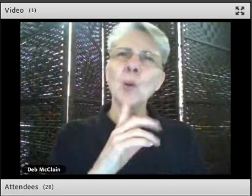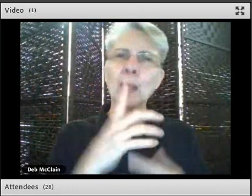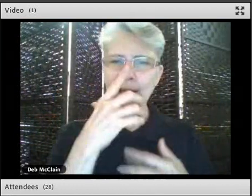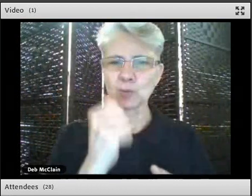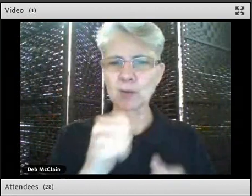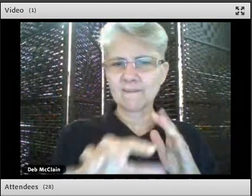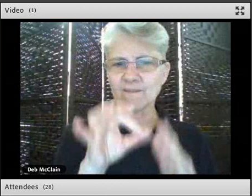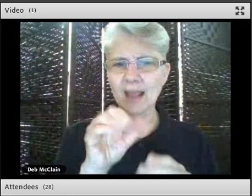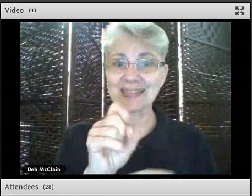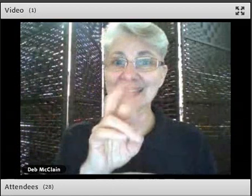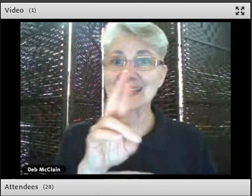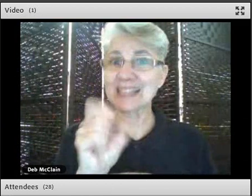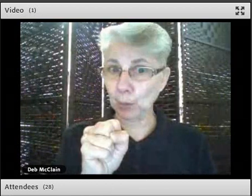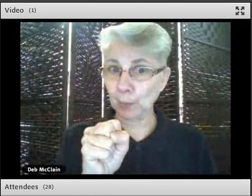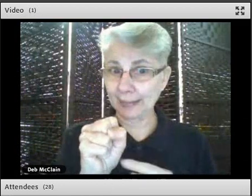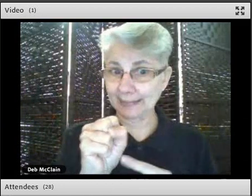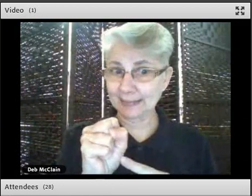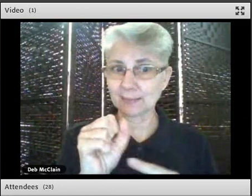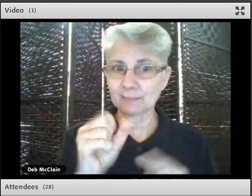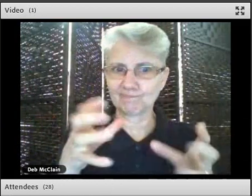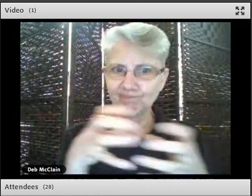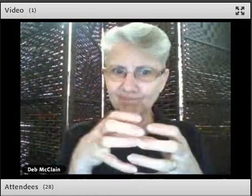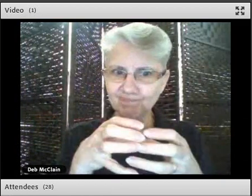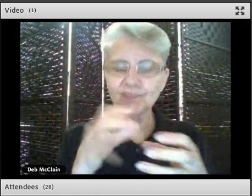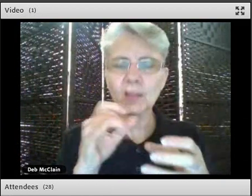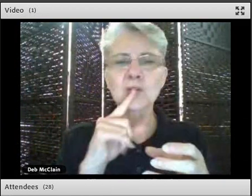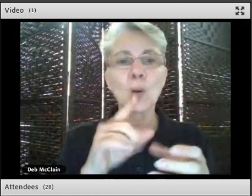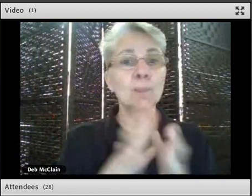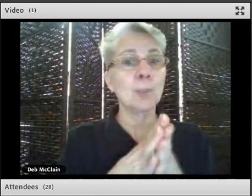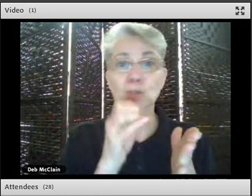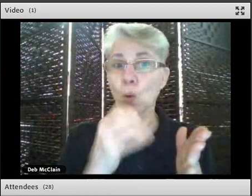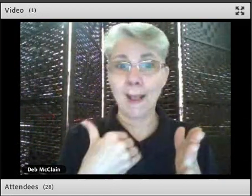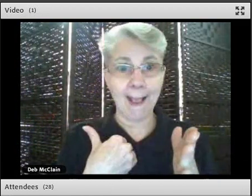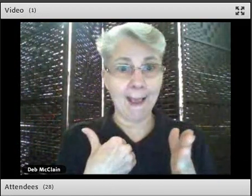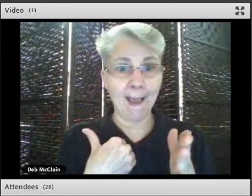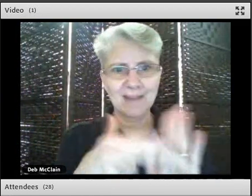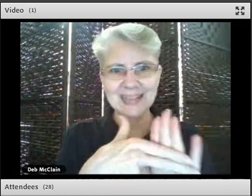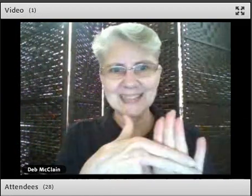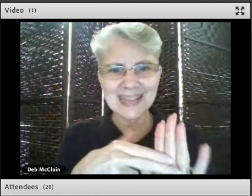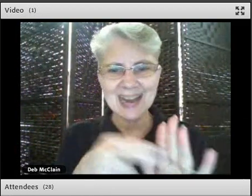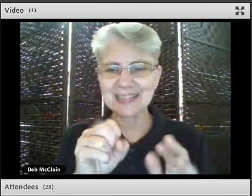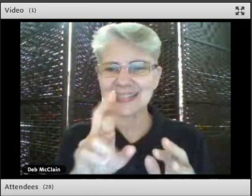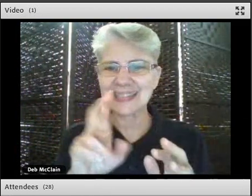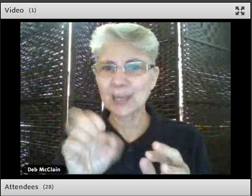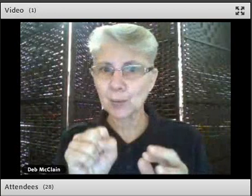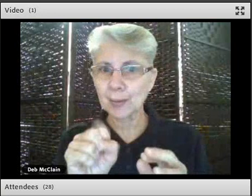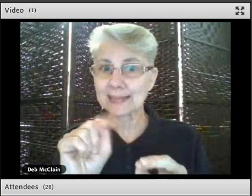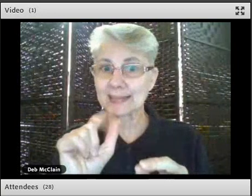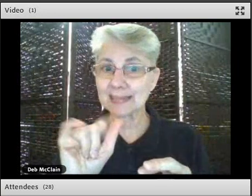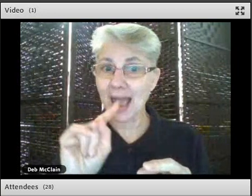but they're part of a continuum, then you can certainly start indicating that with the "sequel to"